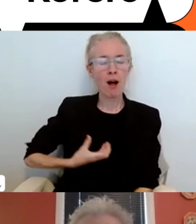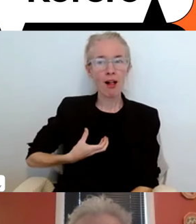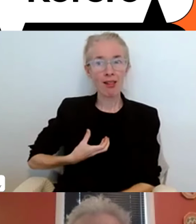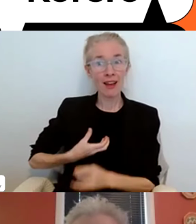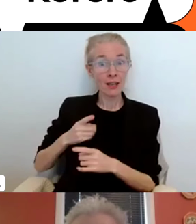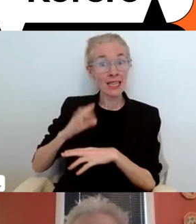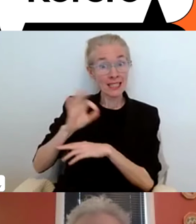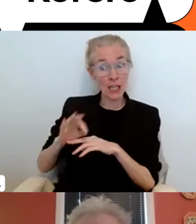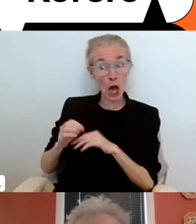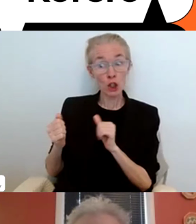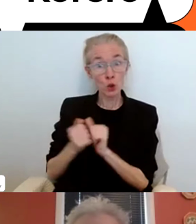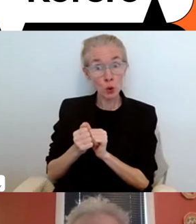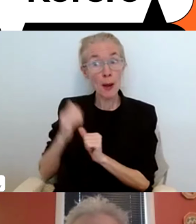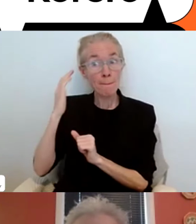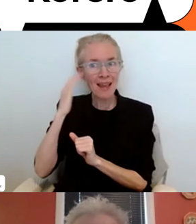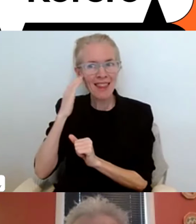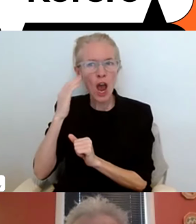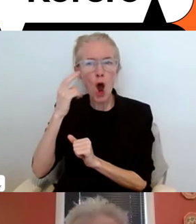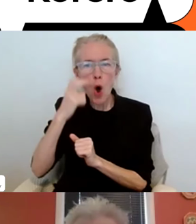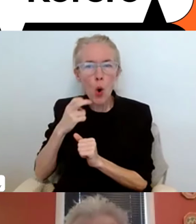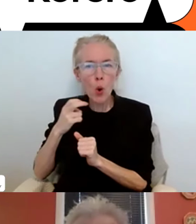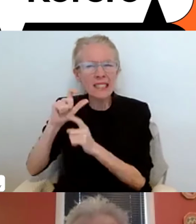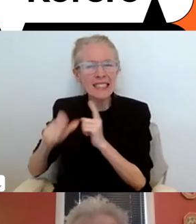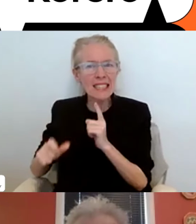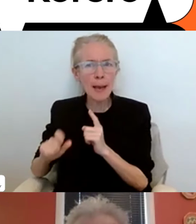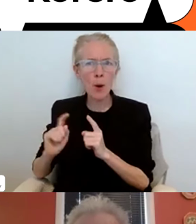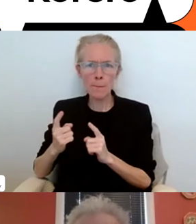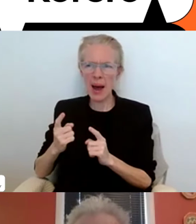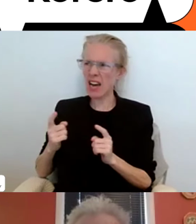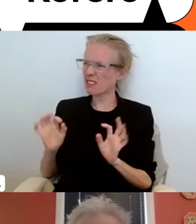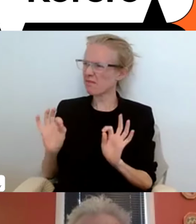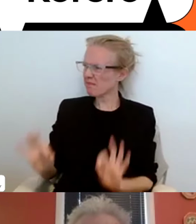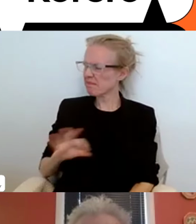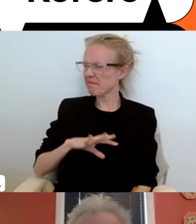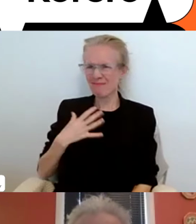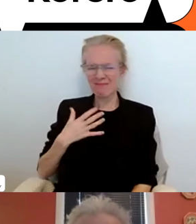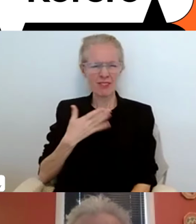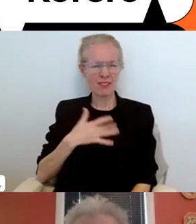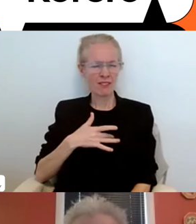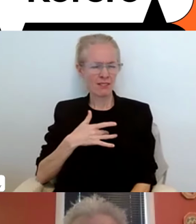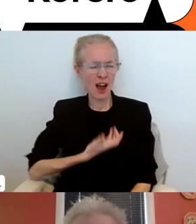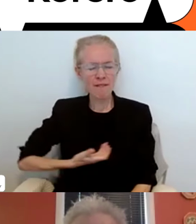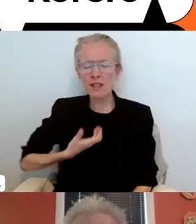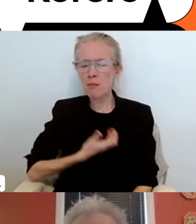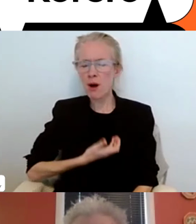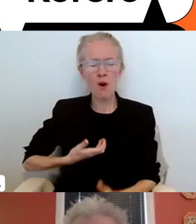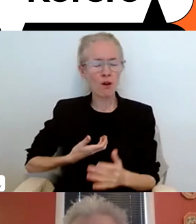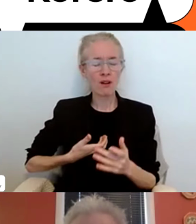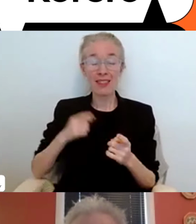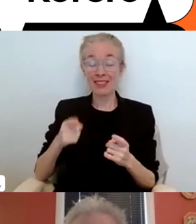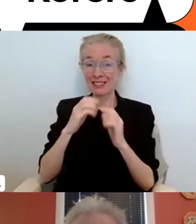not a compromise we have to make or anything at all, they are literally part of the joy of living in the house, is that it's so easy to